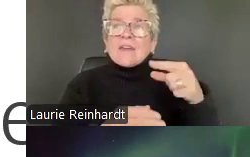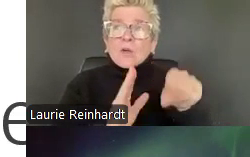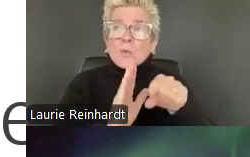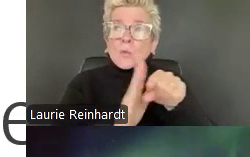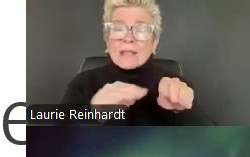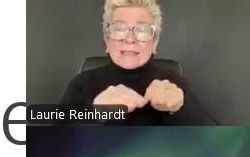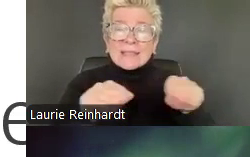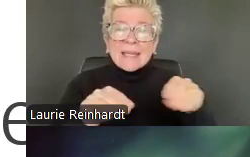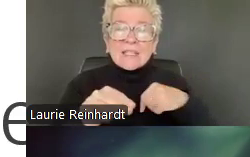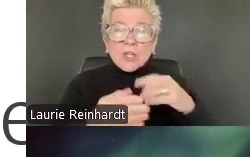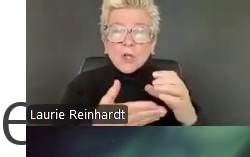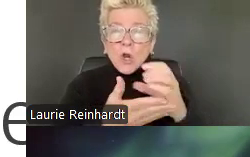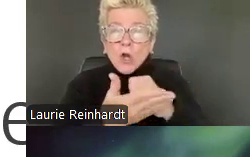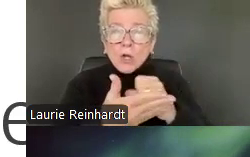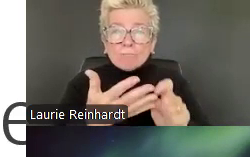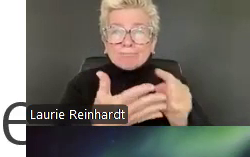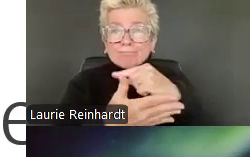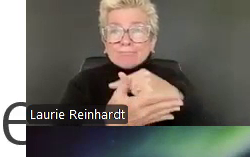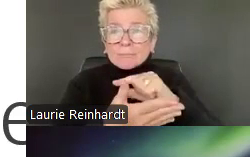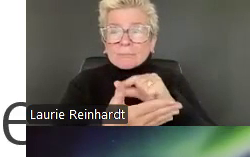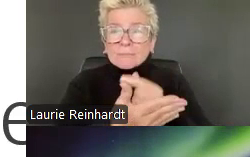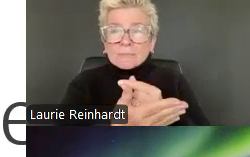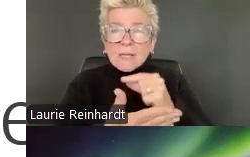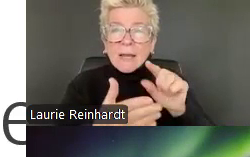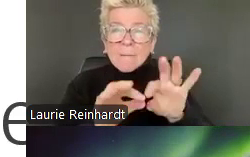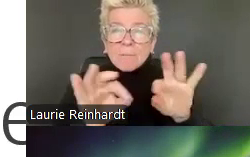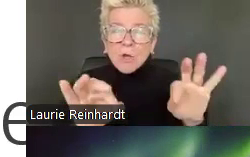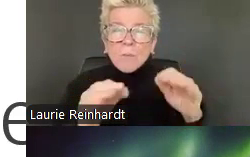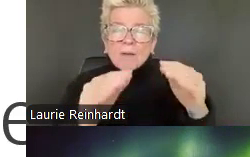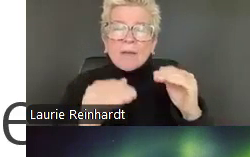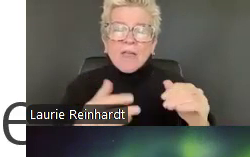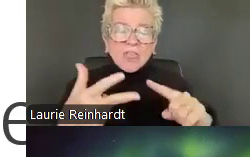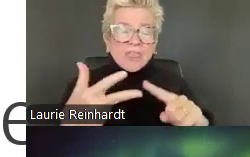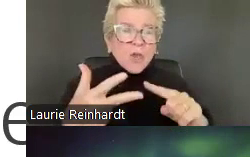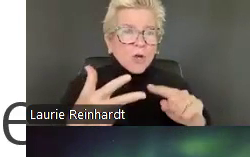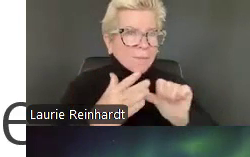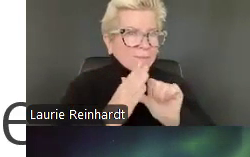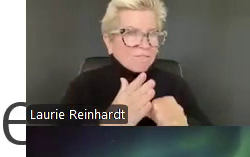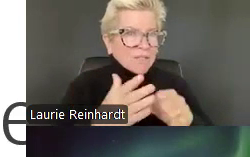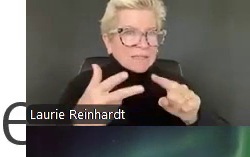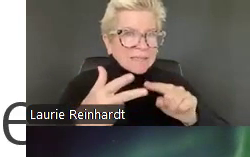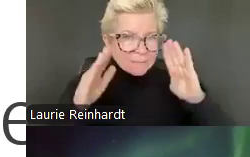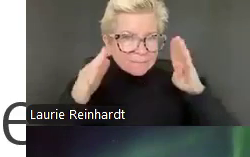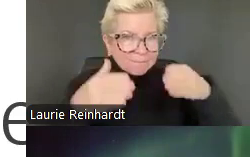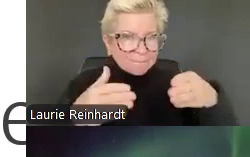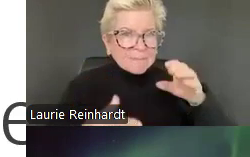This third one I want to highlight is access to CTE coursework for early and also like earlier